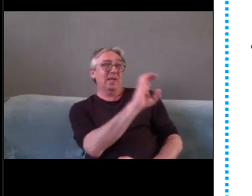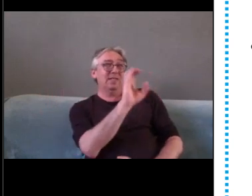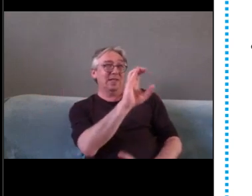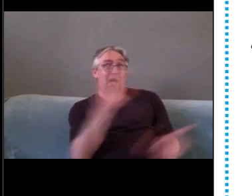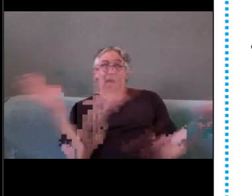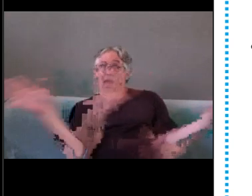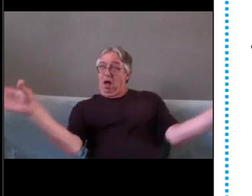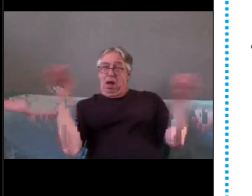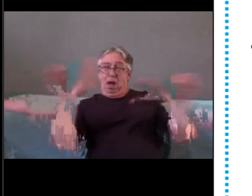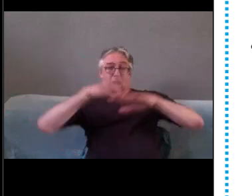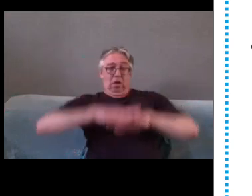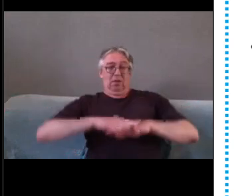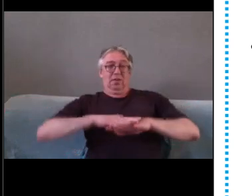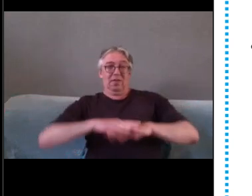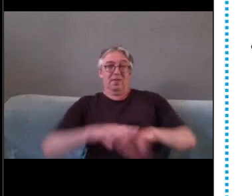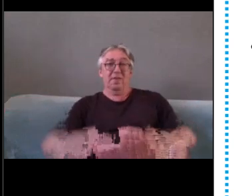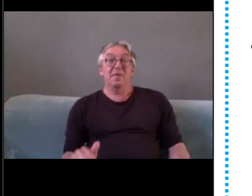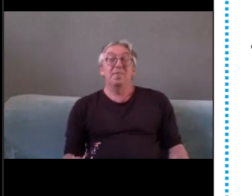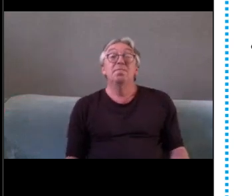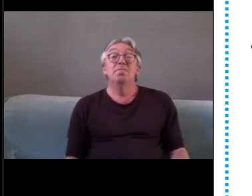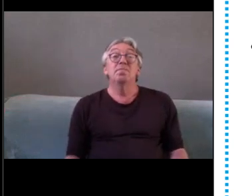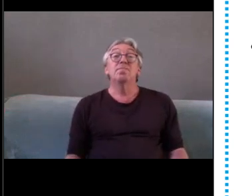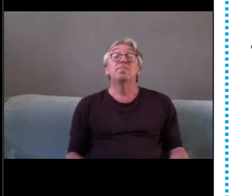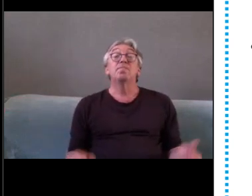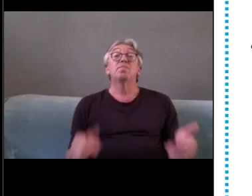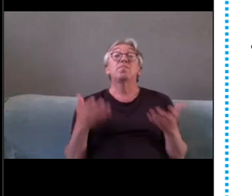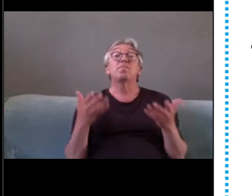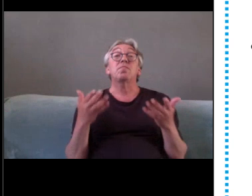Yes. Thanks a lot to both. A lot of information to process.